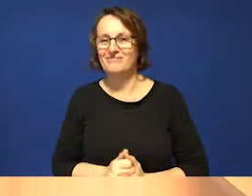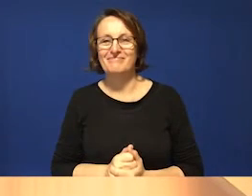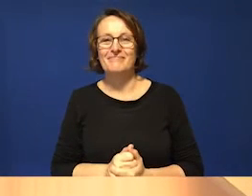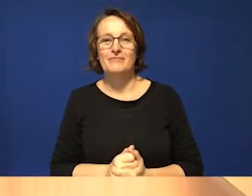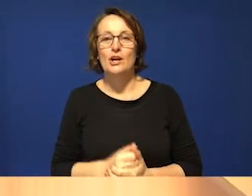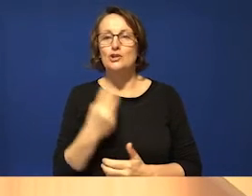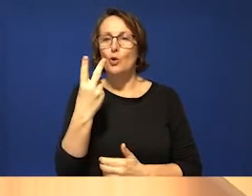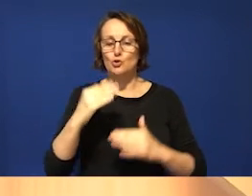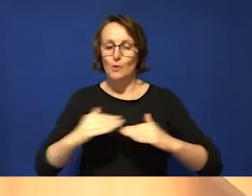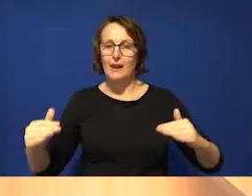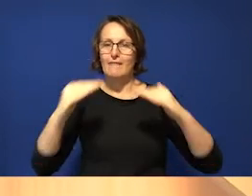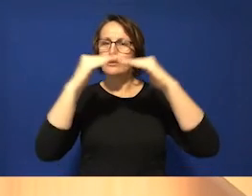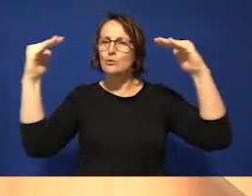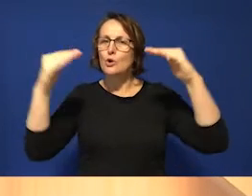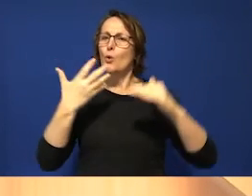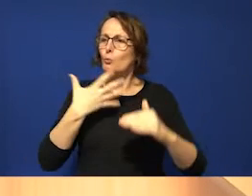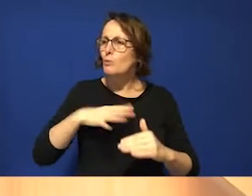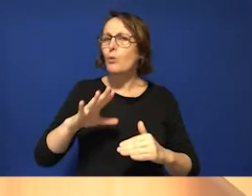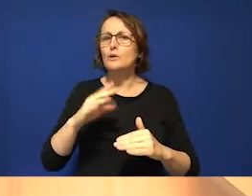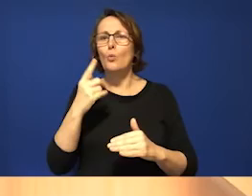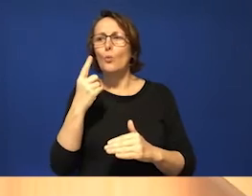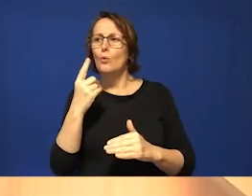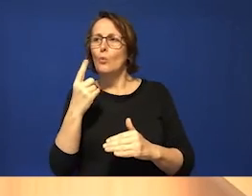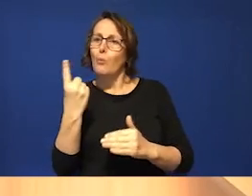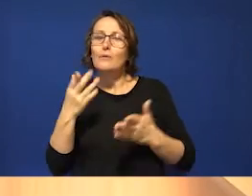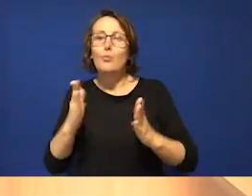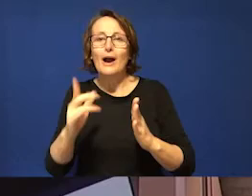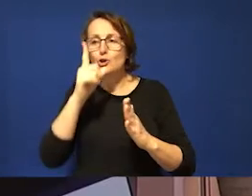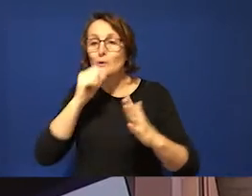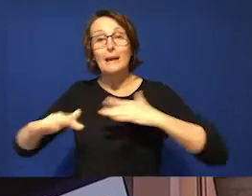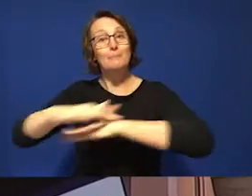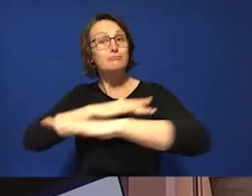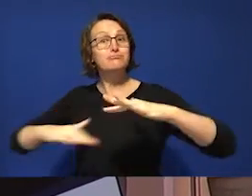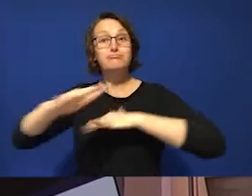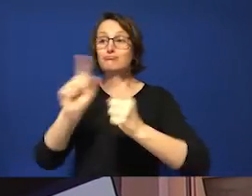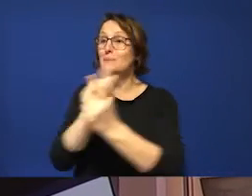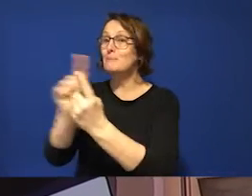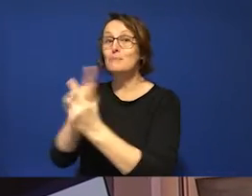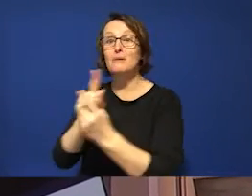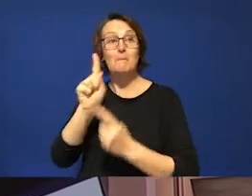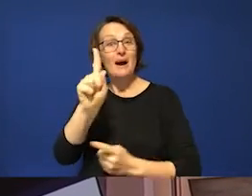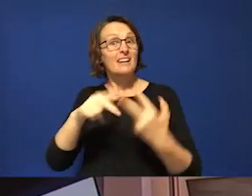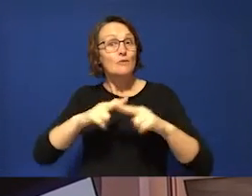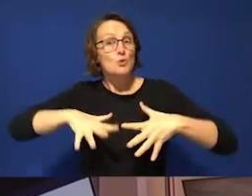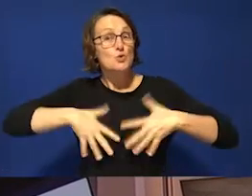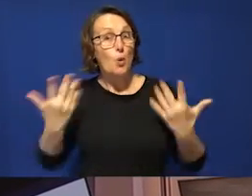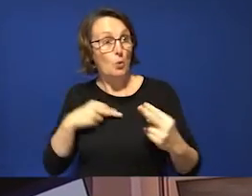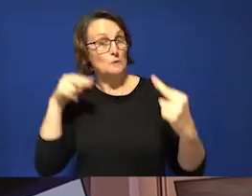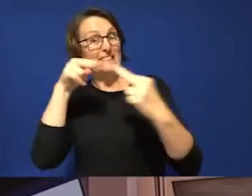we tried very hard to create a convivial building, one of great sociability if you choose to, but equally, if you didn't want to, then there was another way of working it.